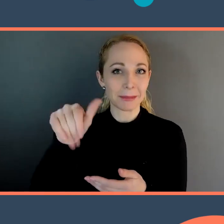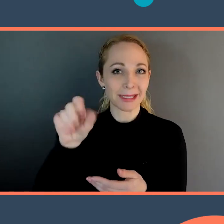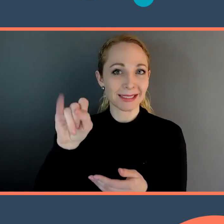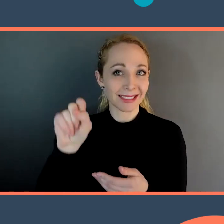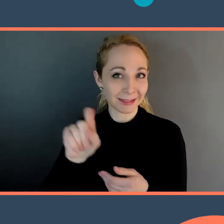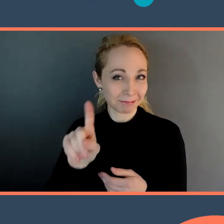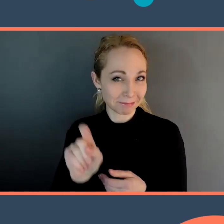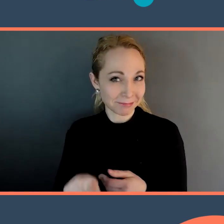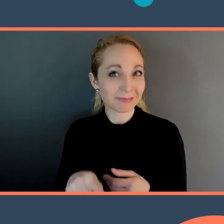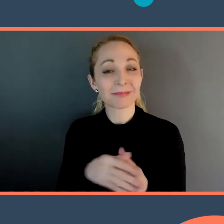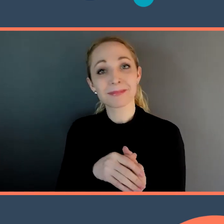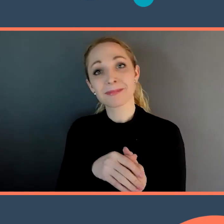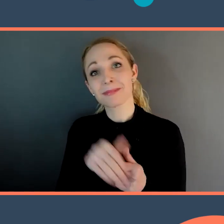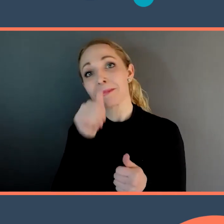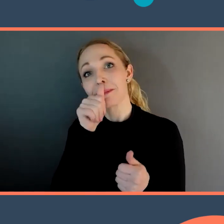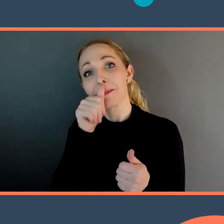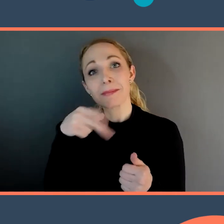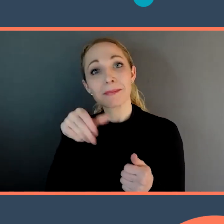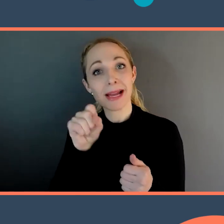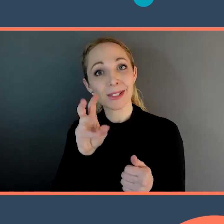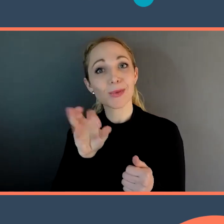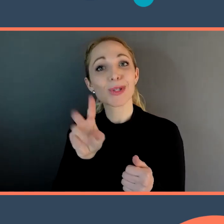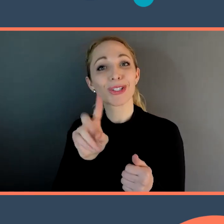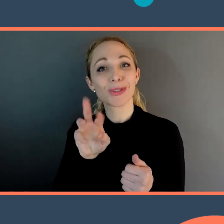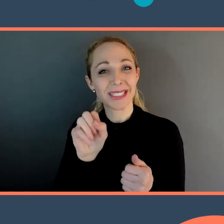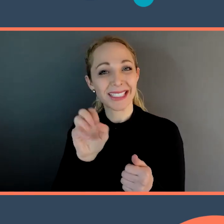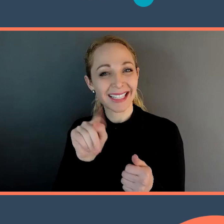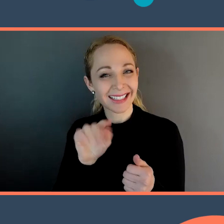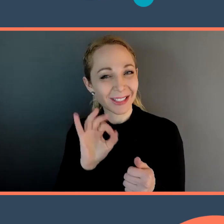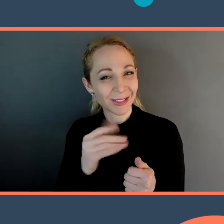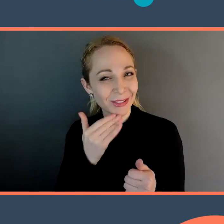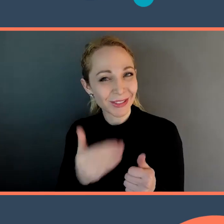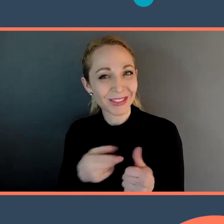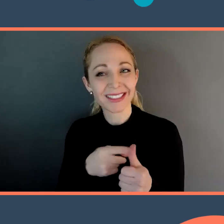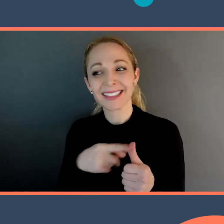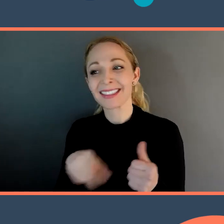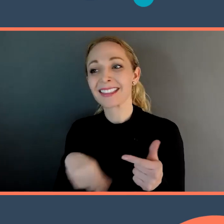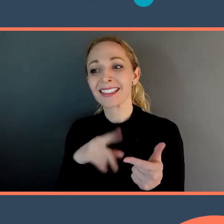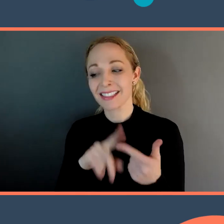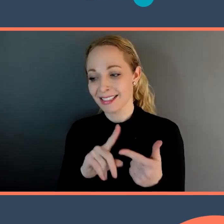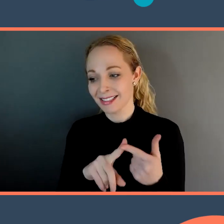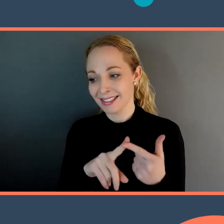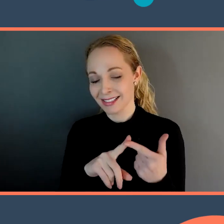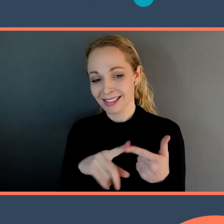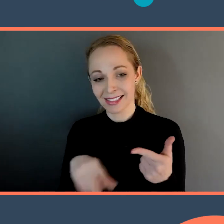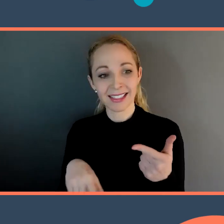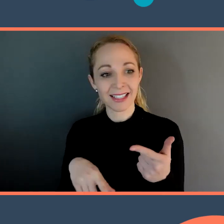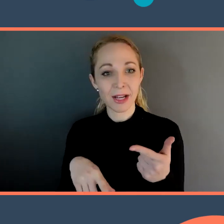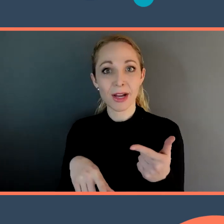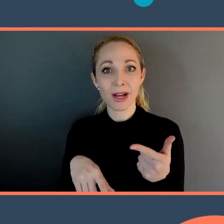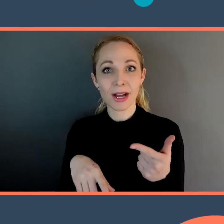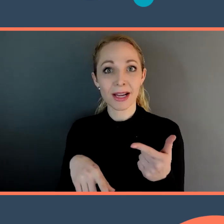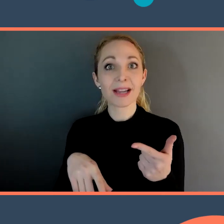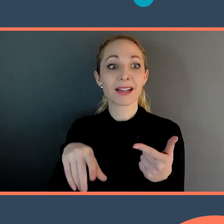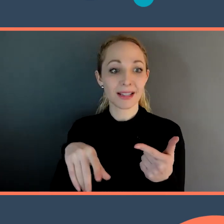PASSWORD RESET, GOOD.